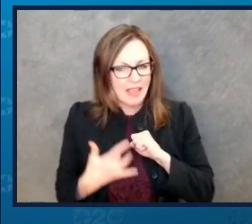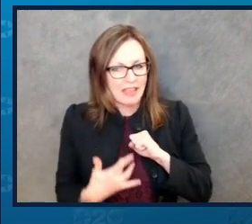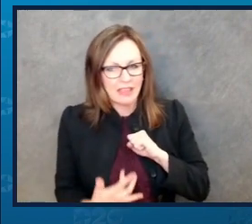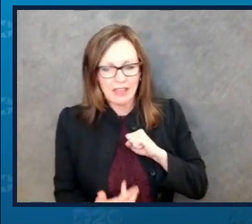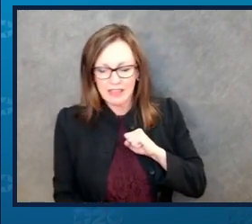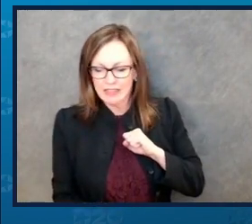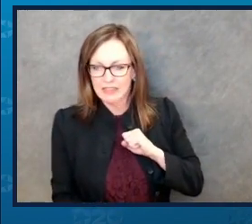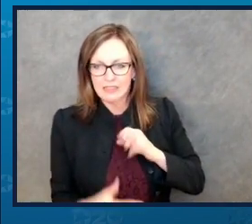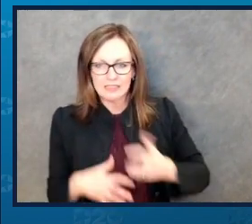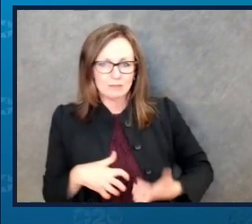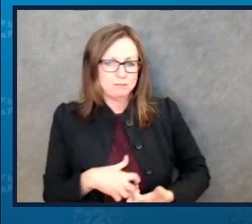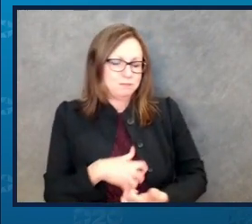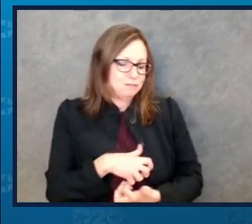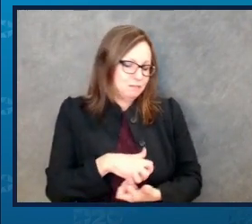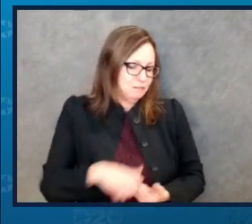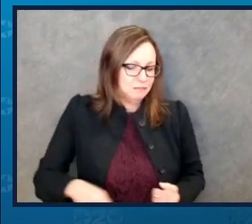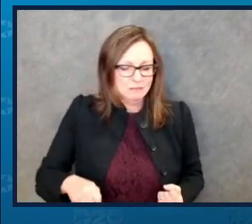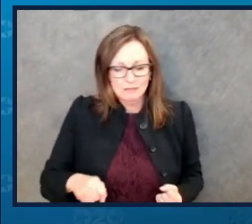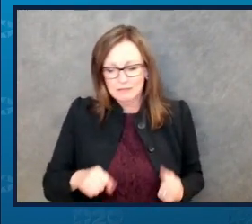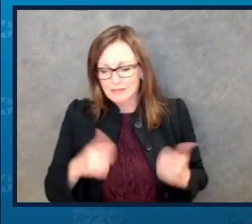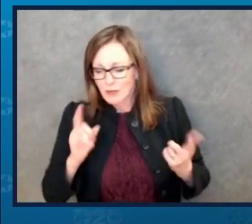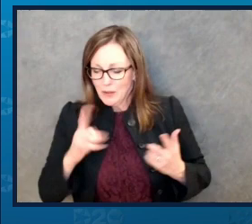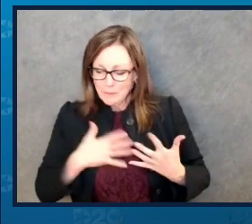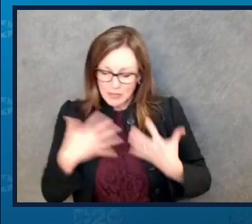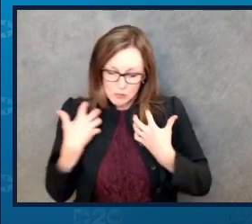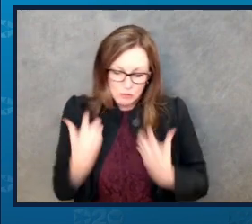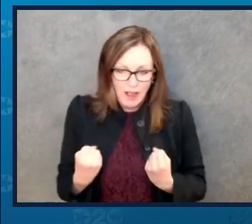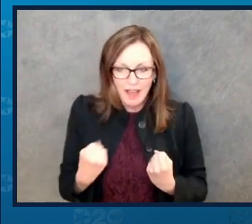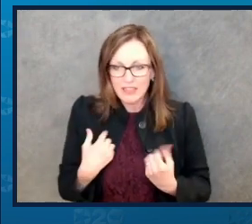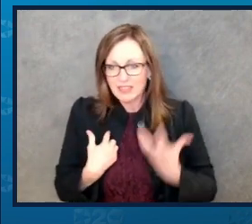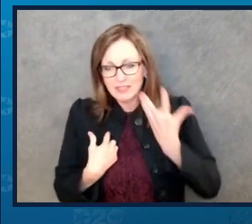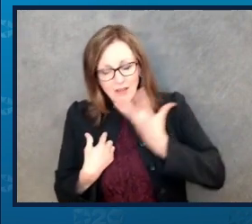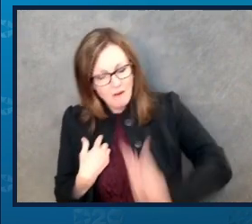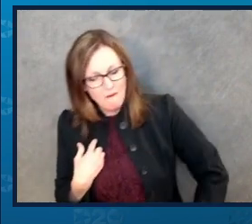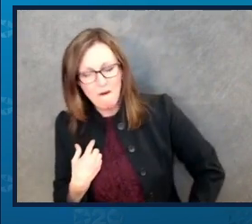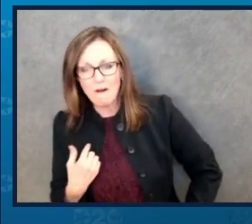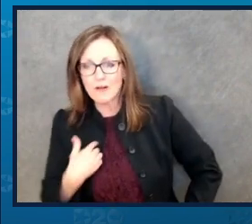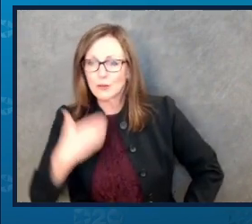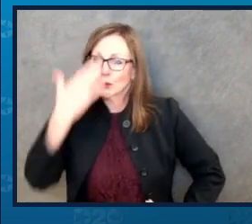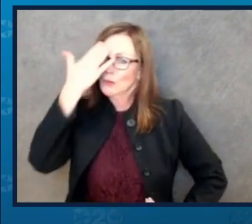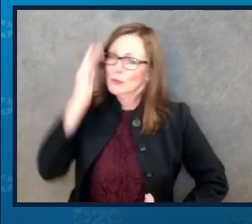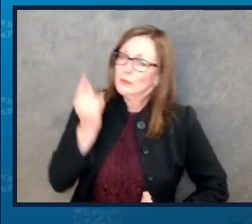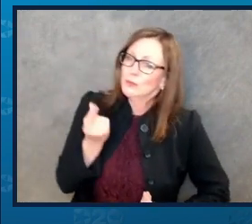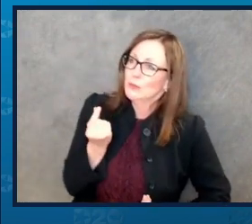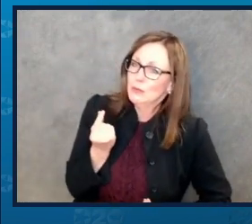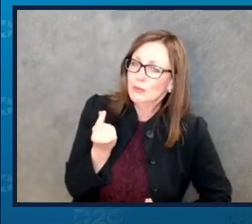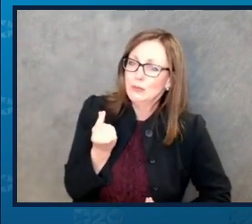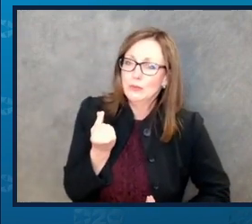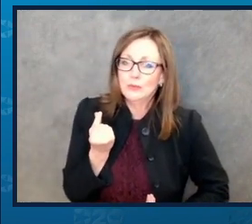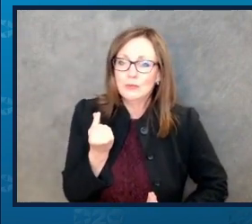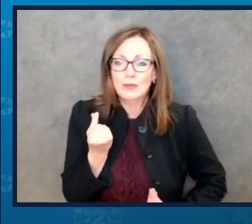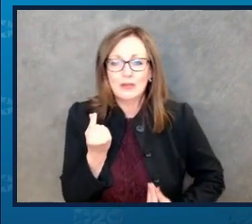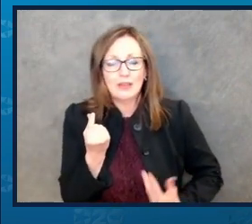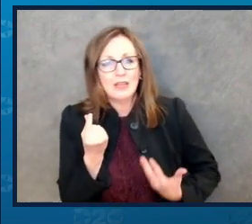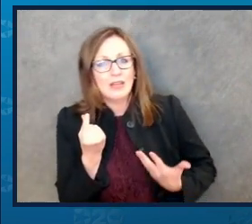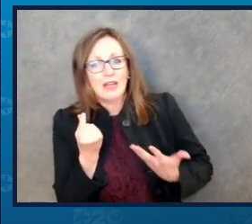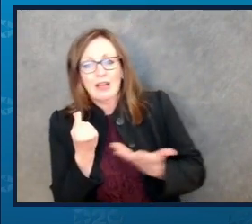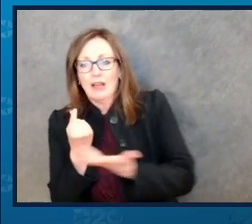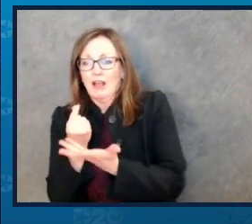BUT CONFRONTED BY DESPAIR,